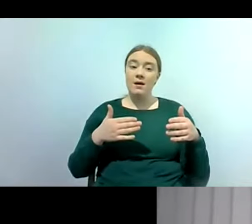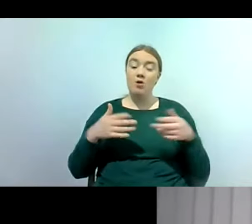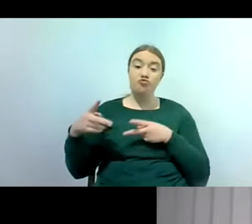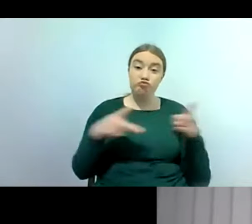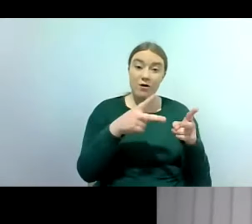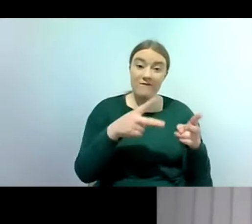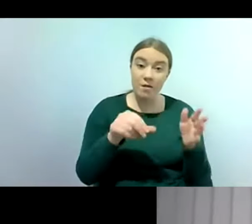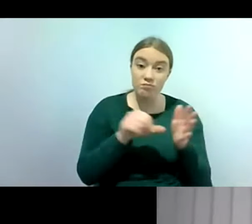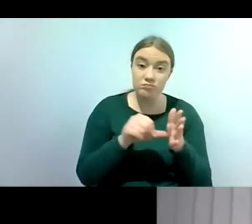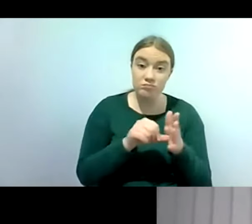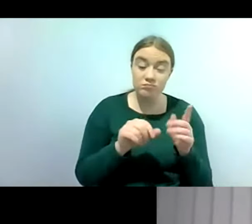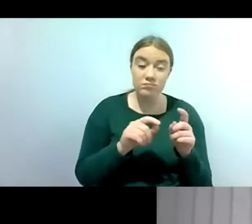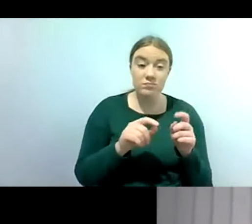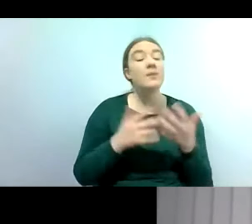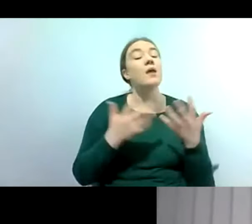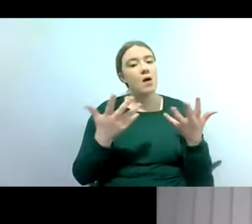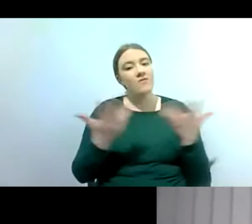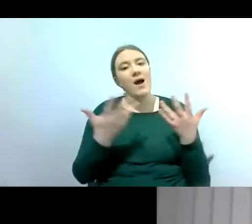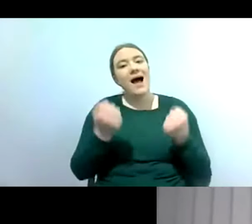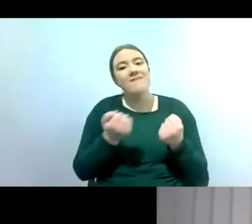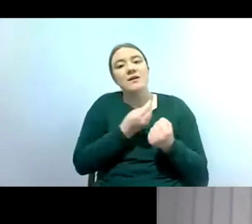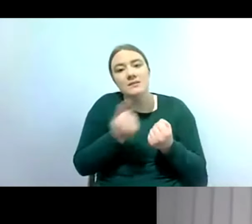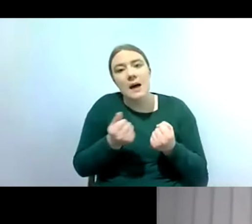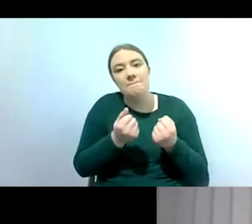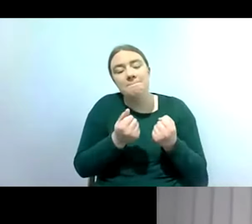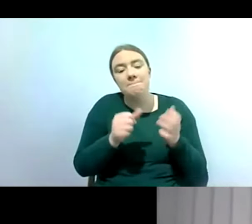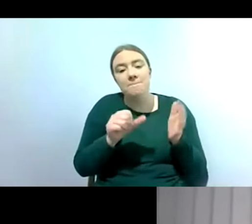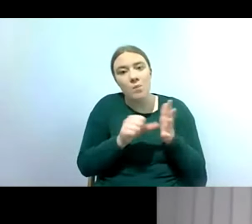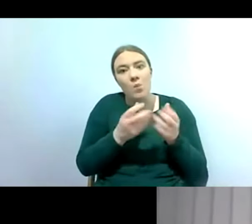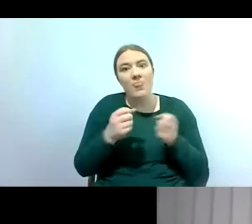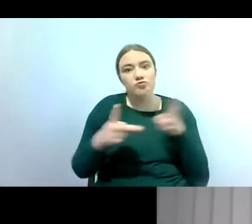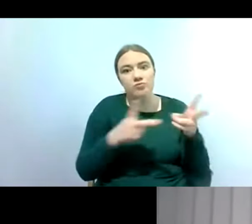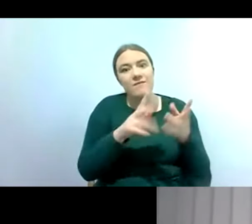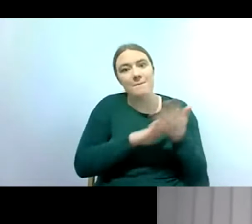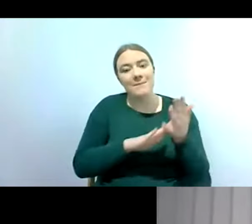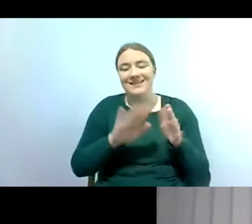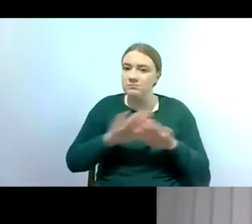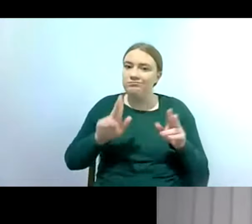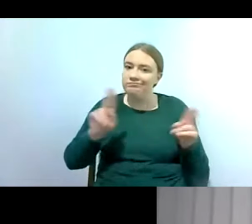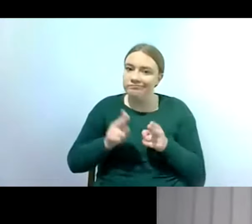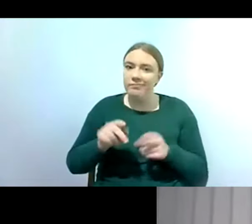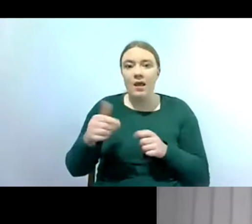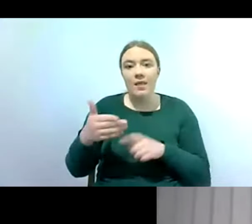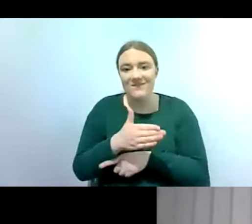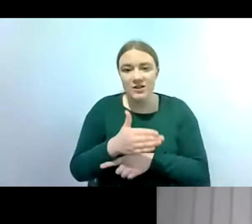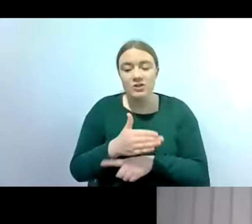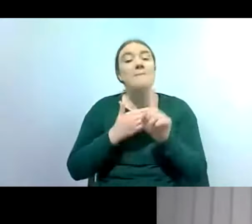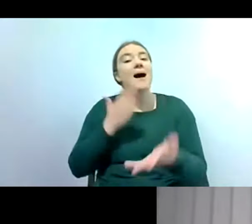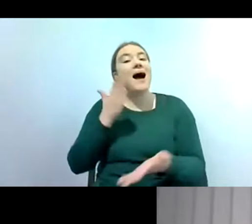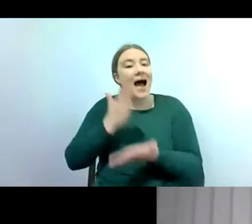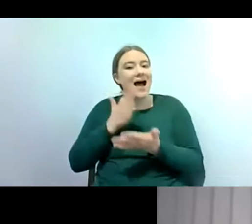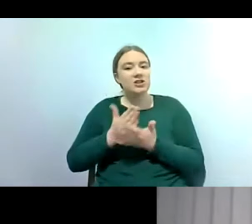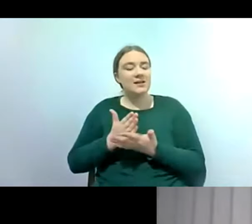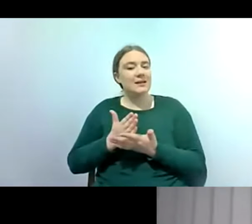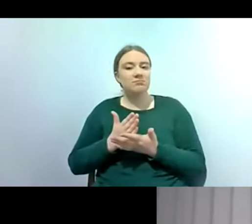um although there are obviously issues with our rivers um it seems to be a lack of of um of marine